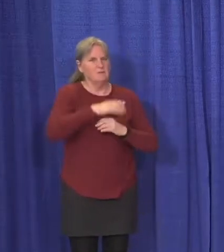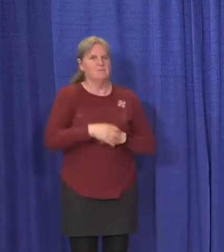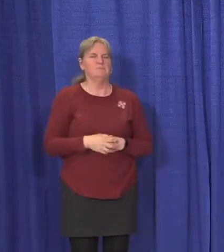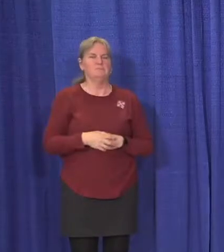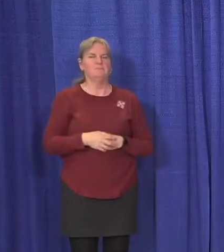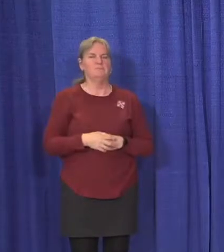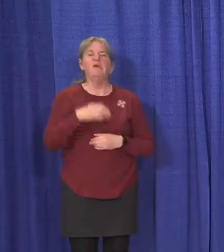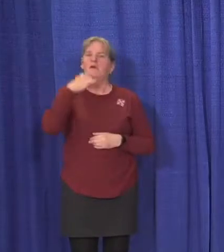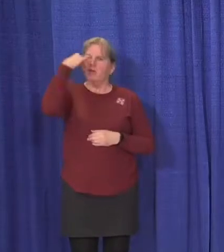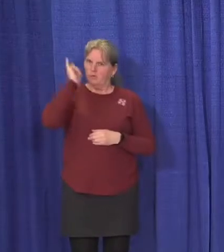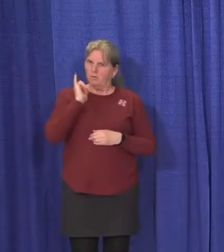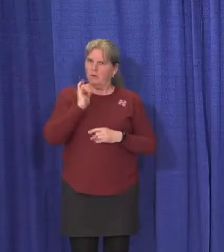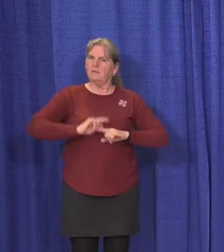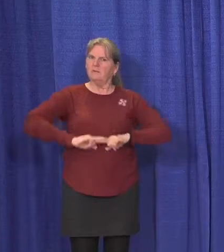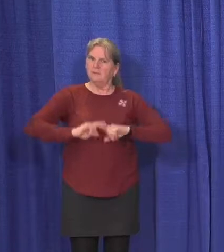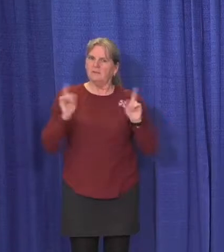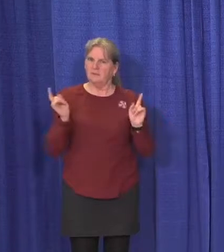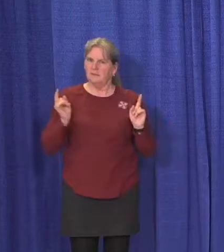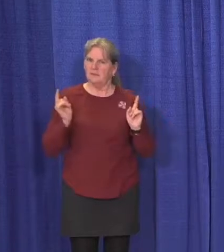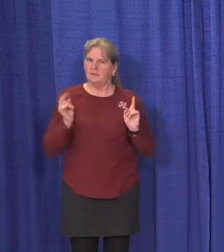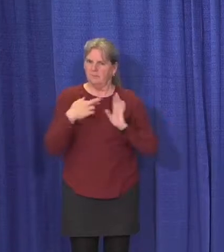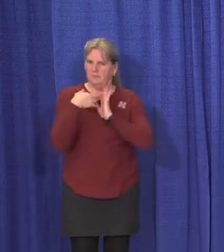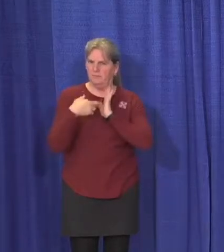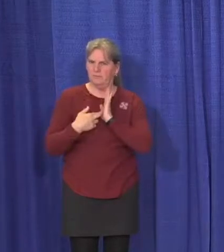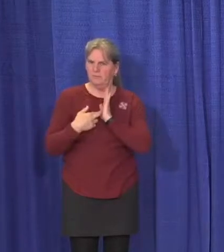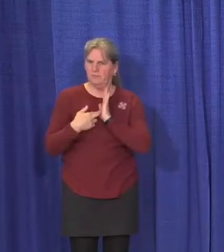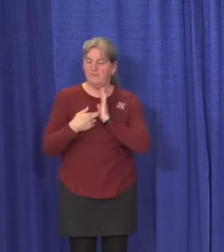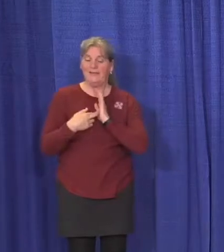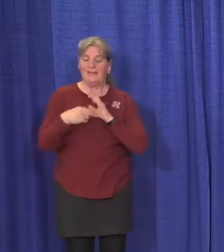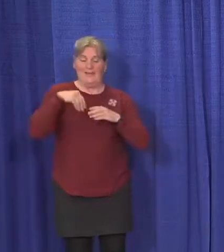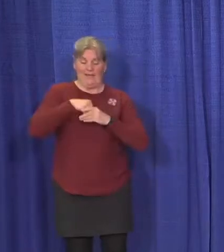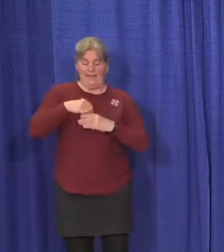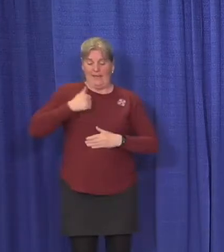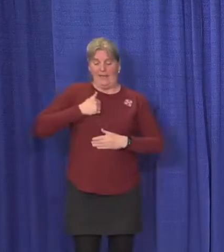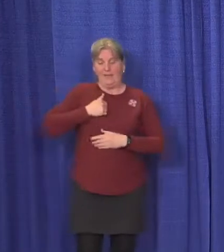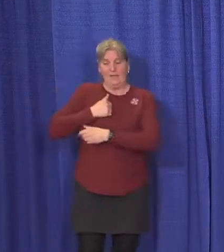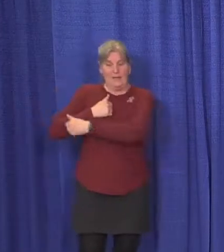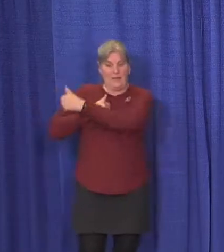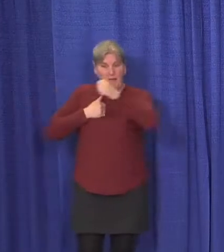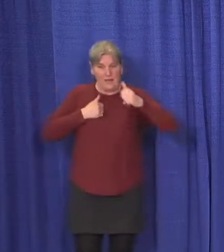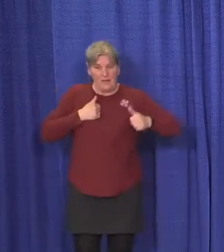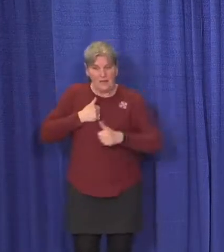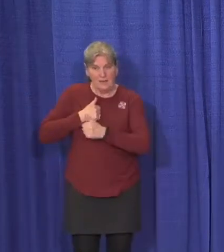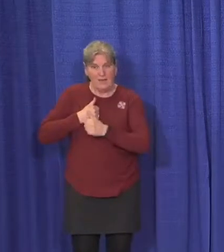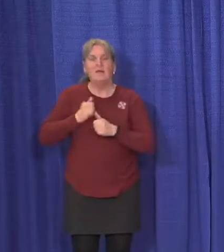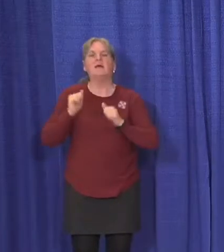Territorial versus federal guidance is different. Yukoners can travel domestically